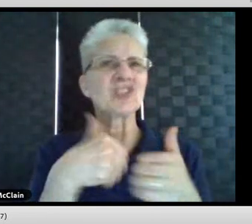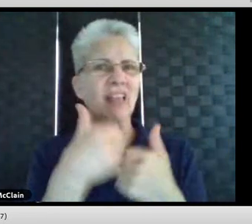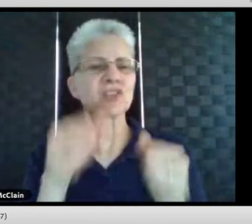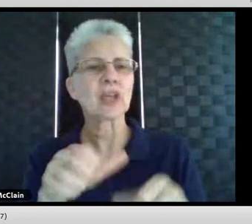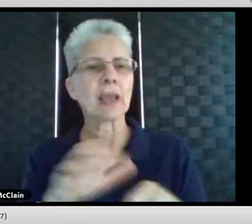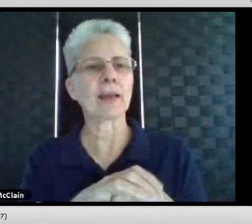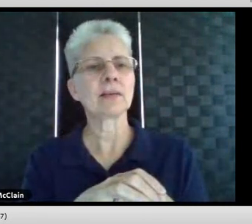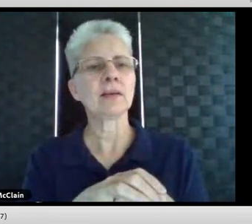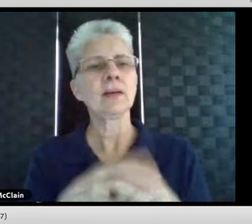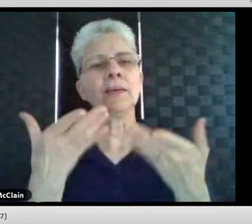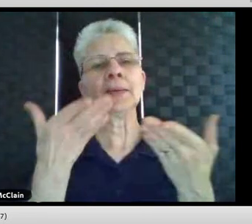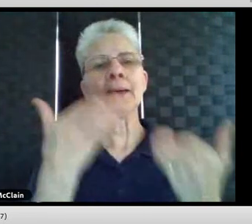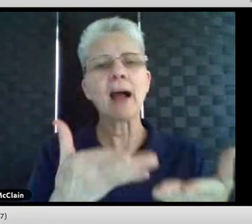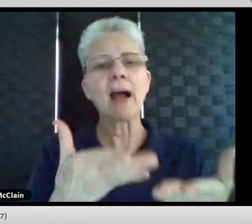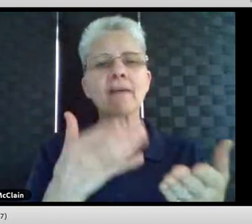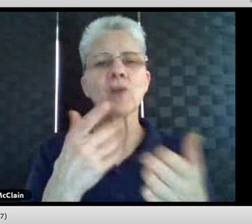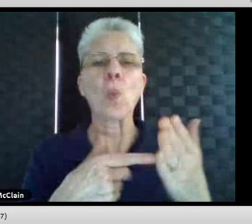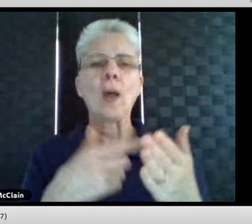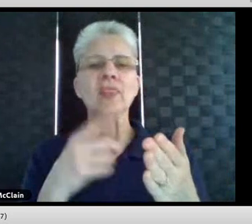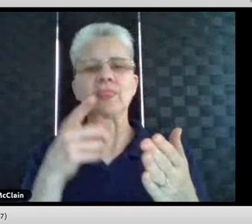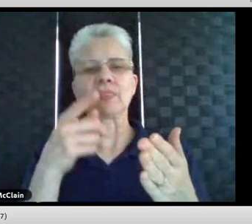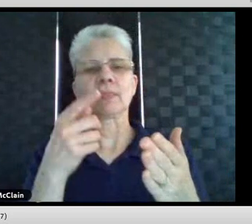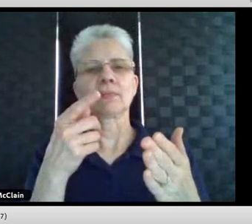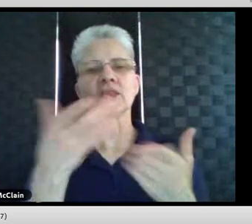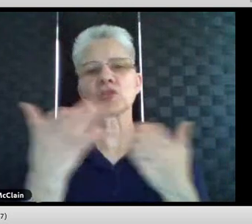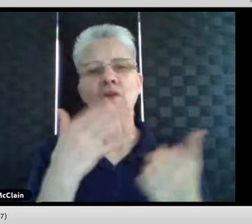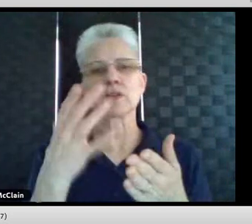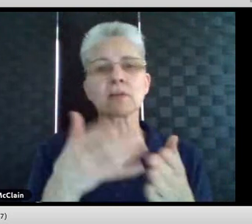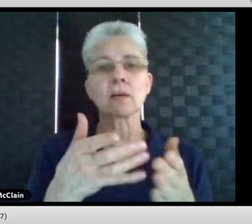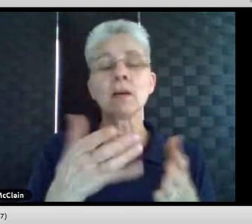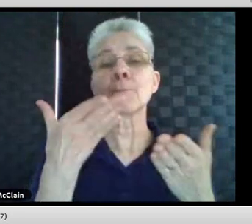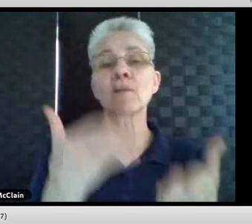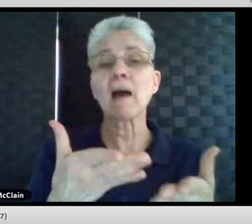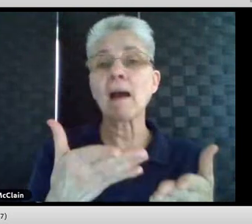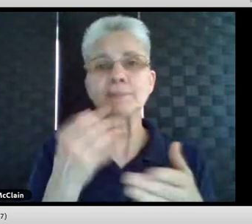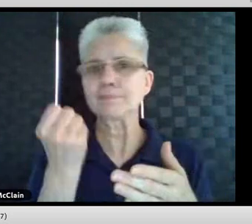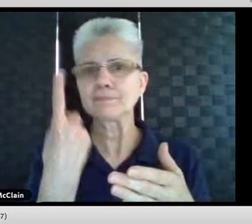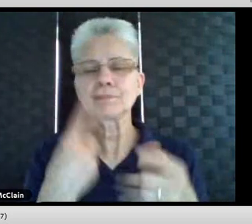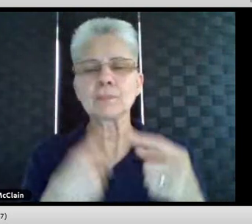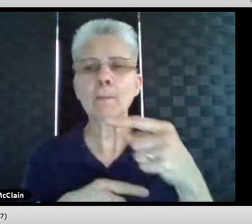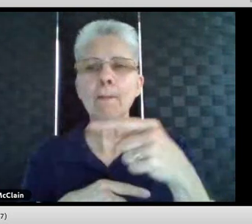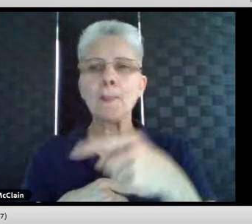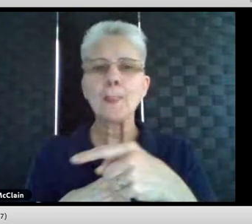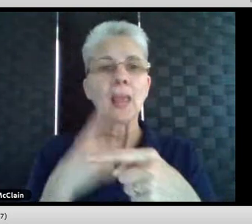what the service can provide, you know? Is it going to be, excuse me, a quick reference question